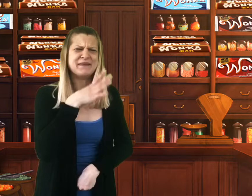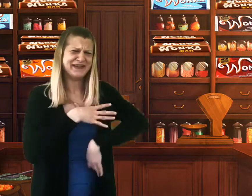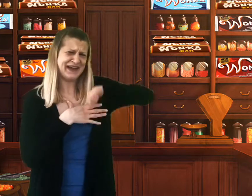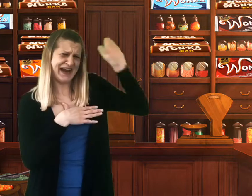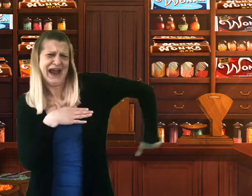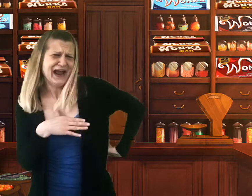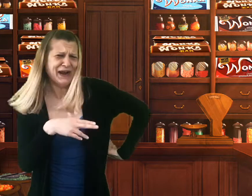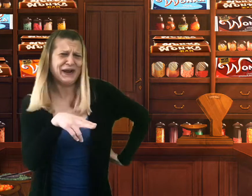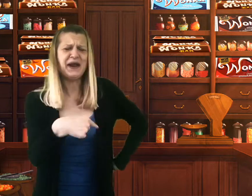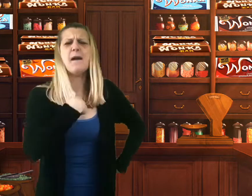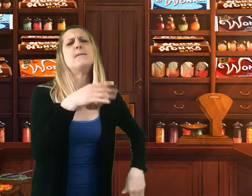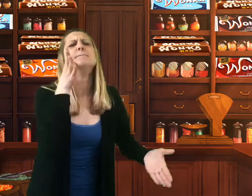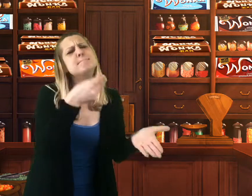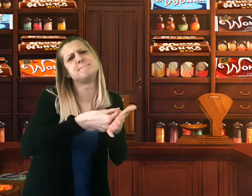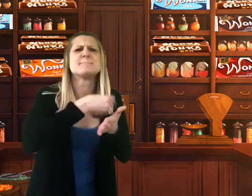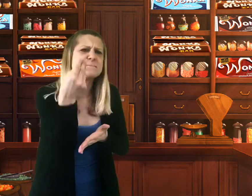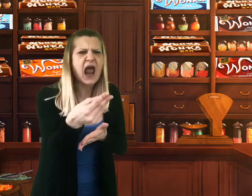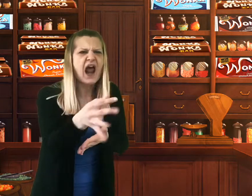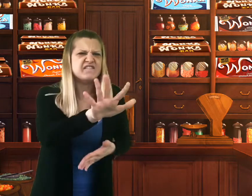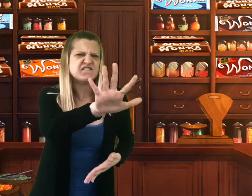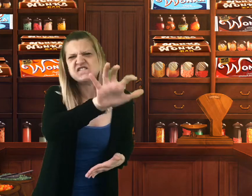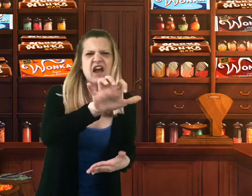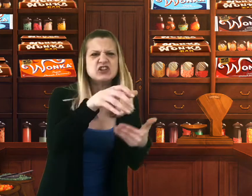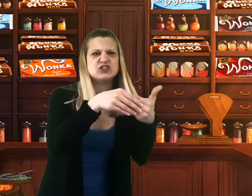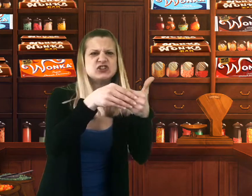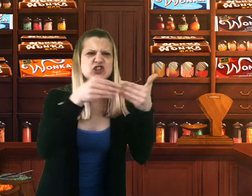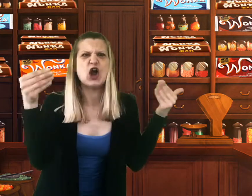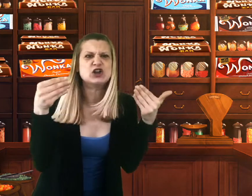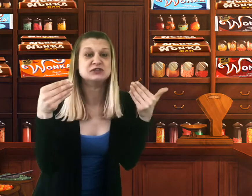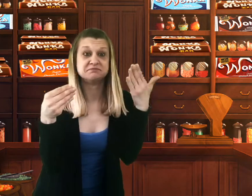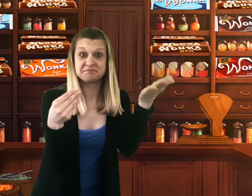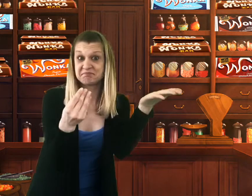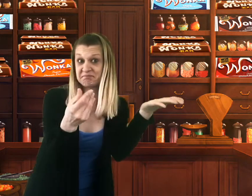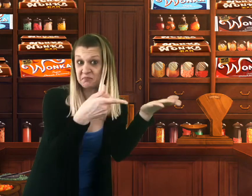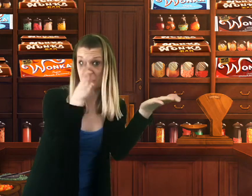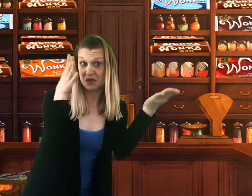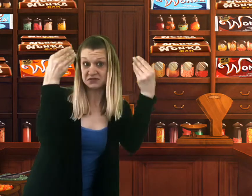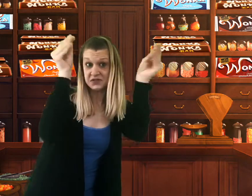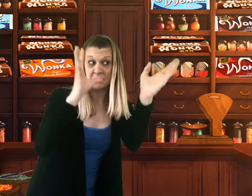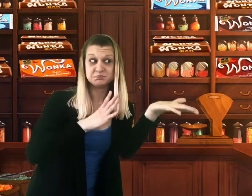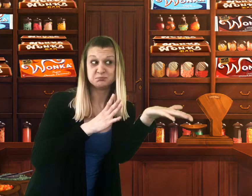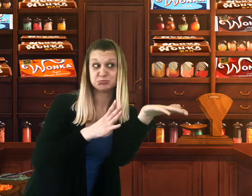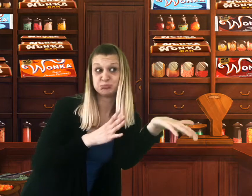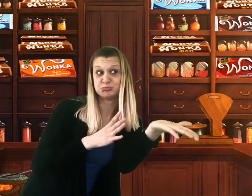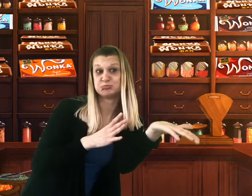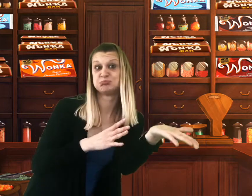"Are you crazy?" shouted a woman who was standing equally close. "Why, I’d give him five hundred dollars for that ticket! What do you say to that, young man?"